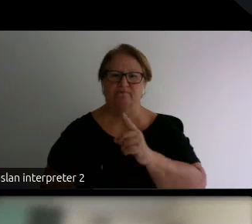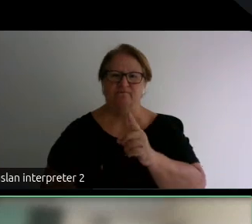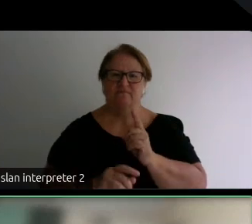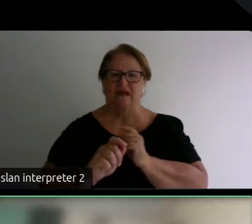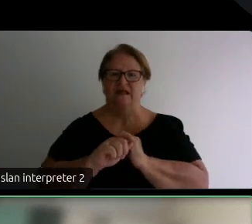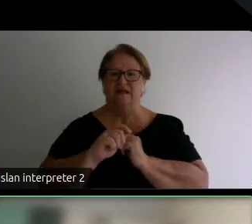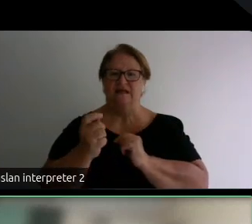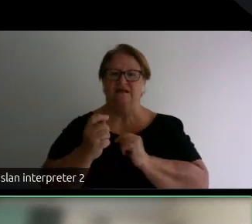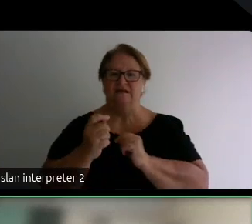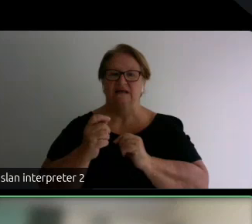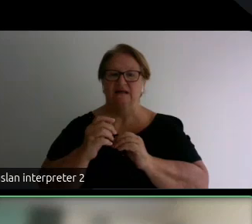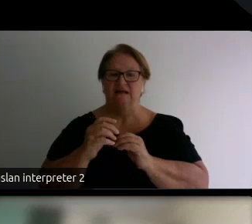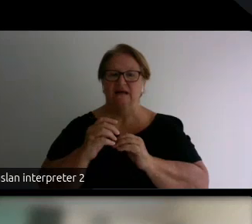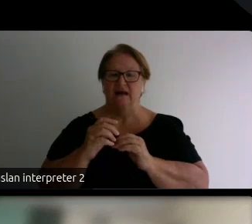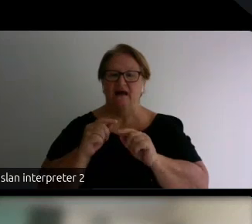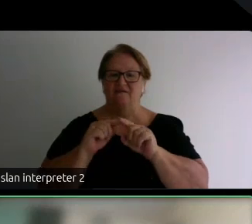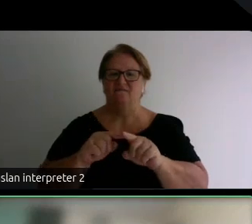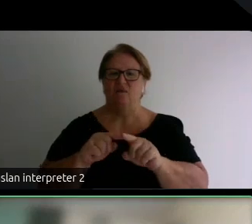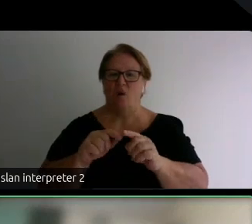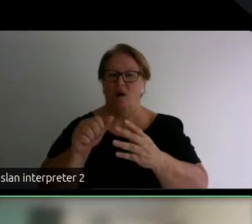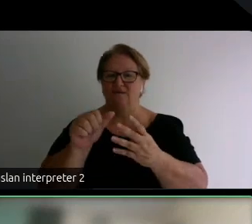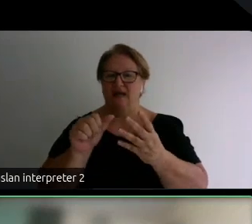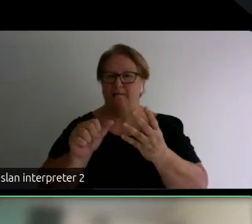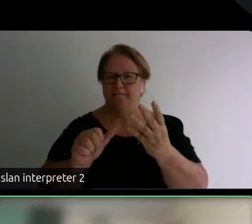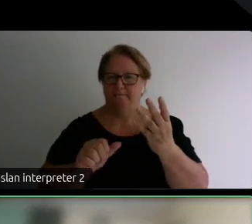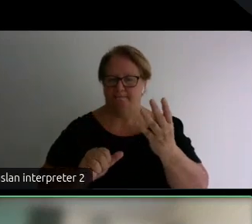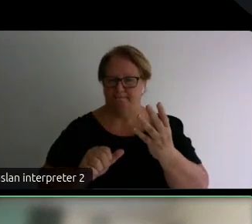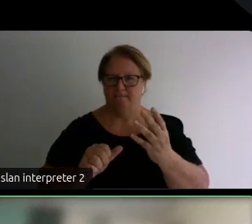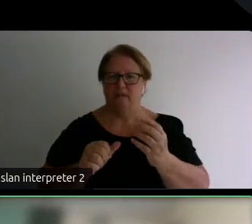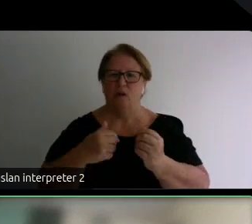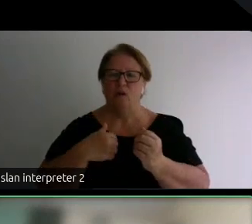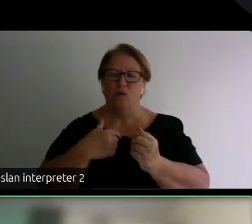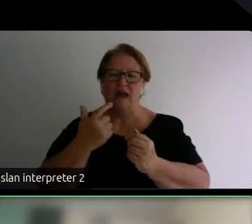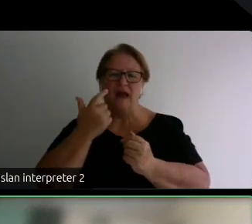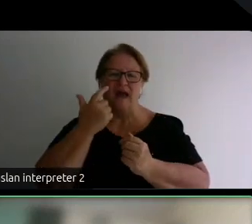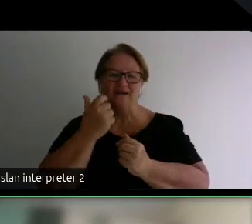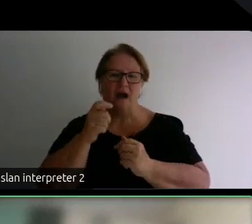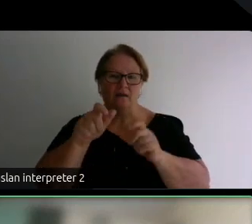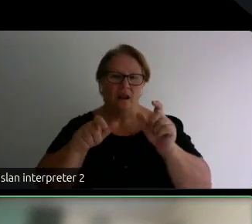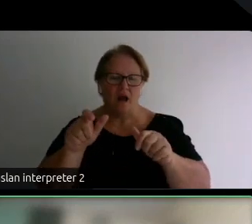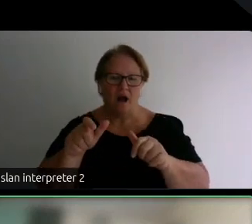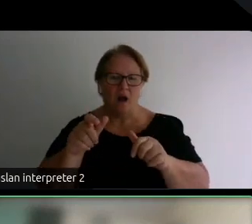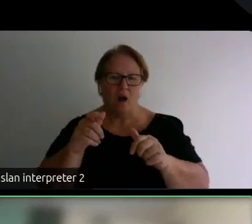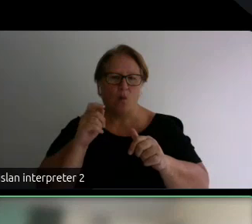process maps for clients. So, we found that clients had questions that perhaps weren't